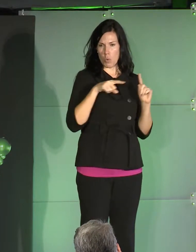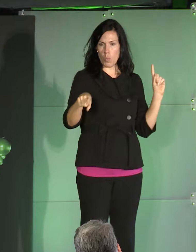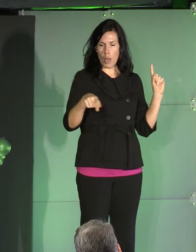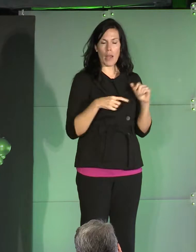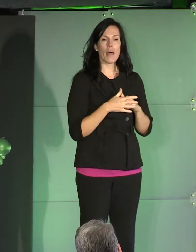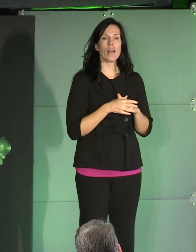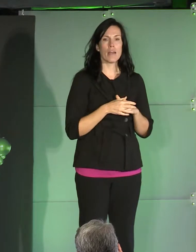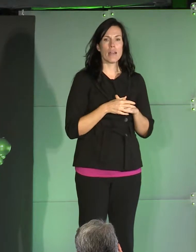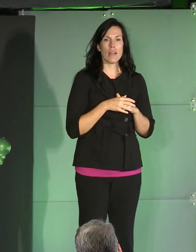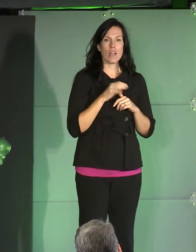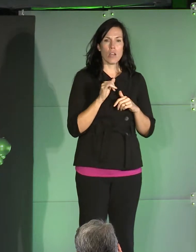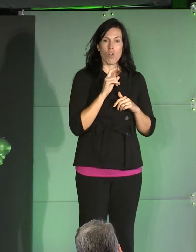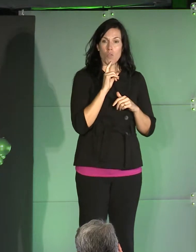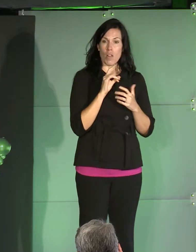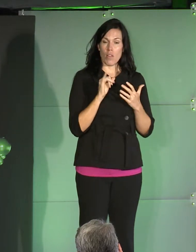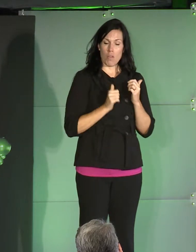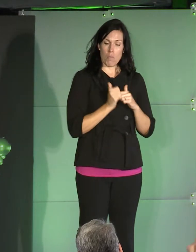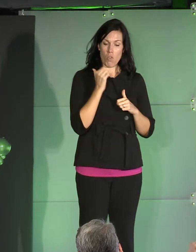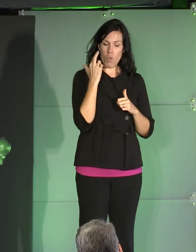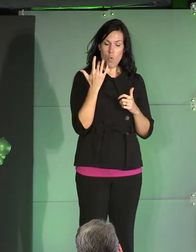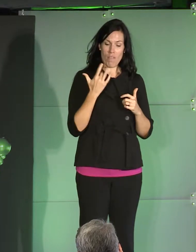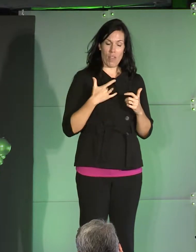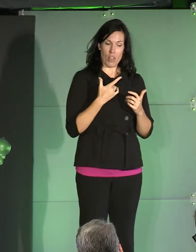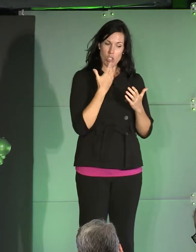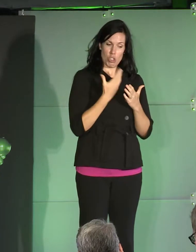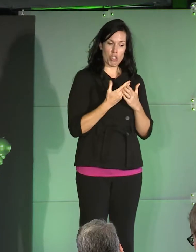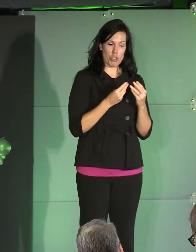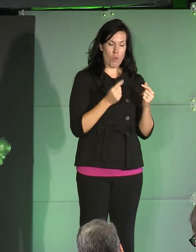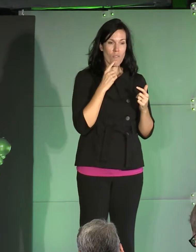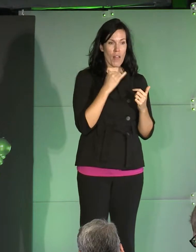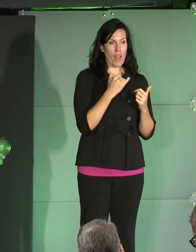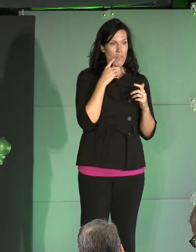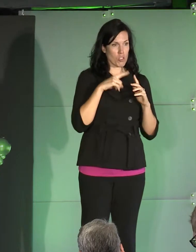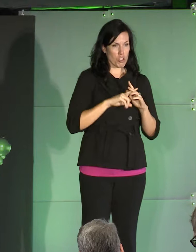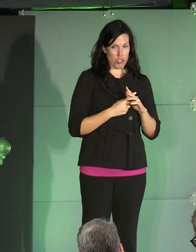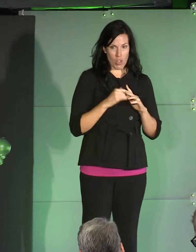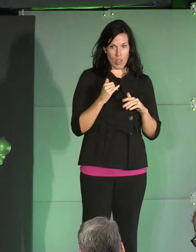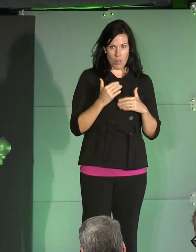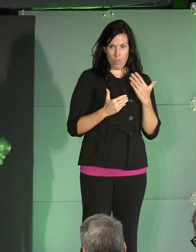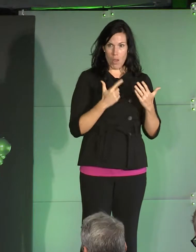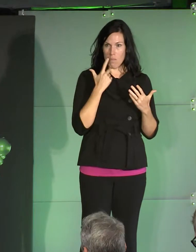And, really, the main reason we felt that this was a viable solution to at least start the process is this is a natural reserve.